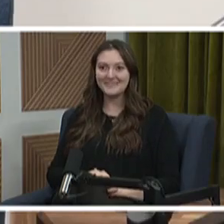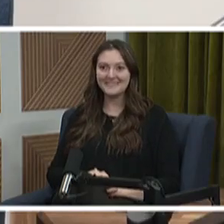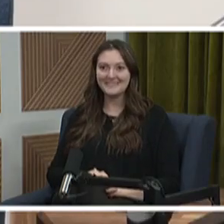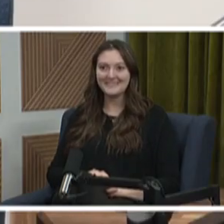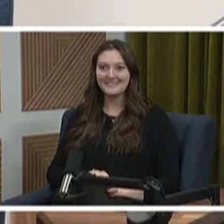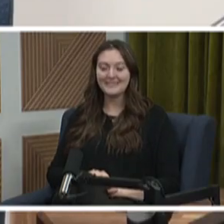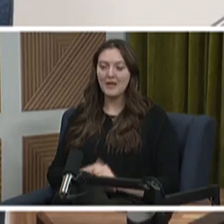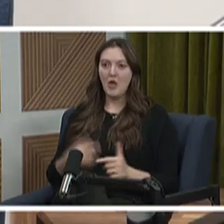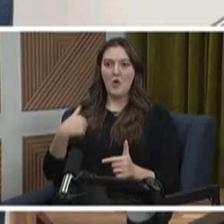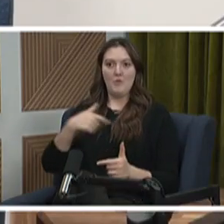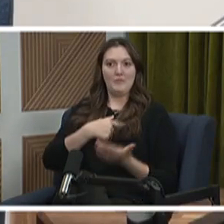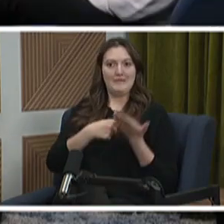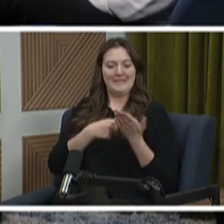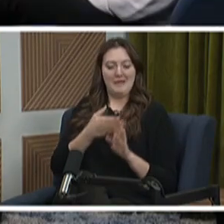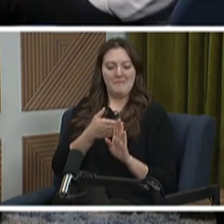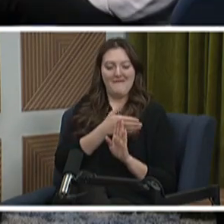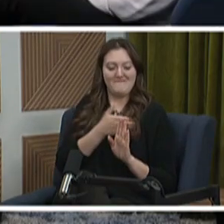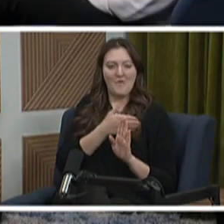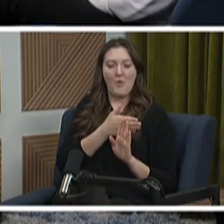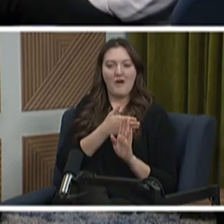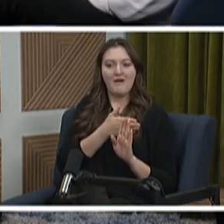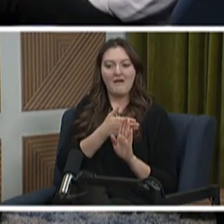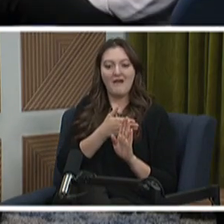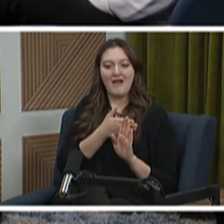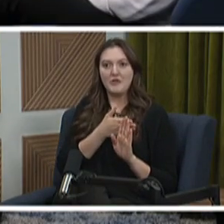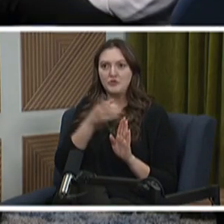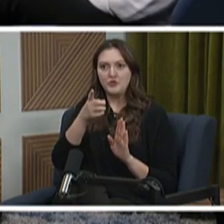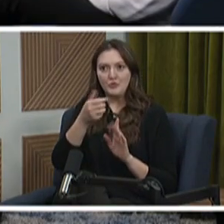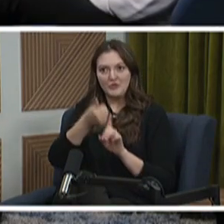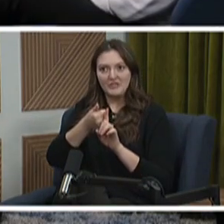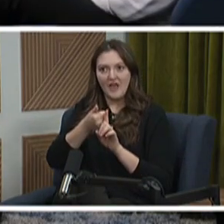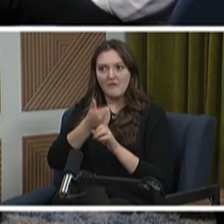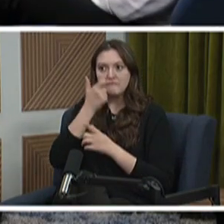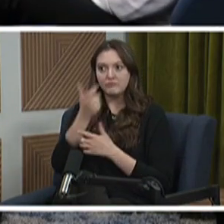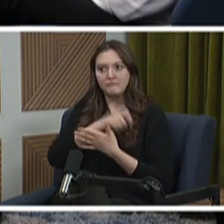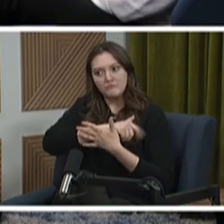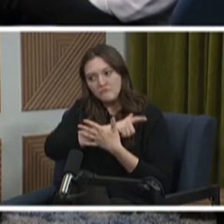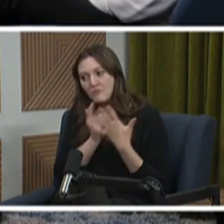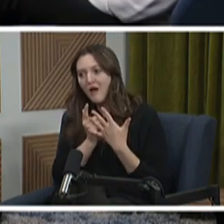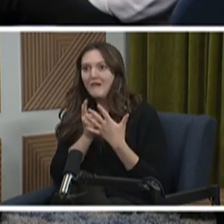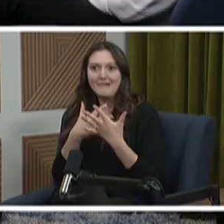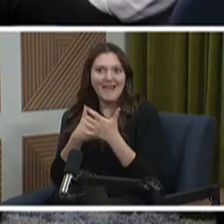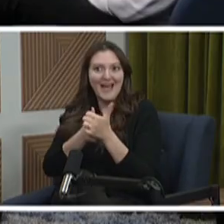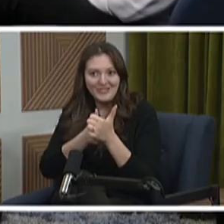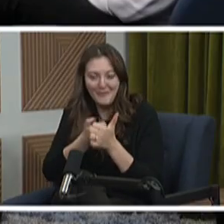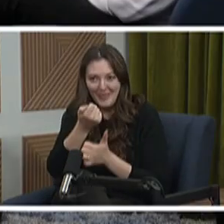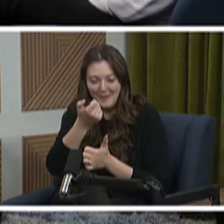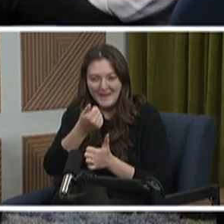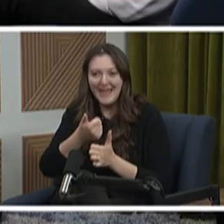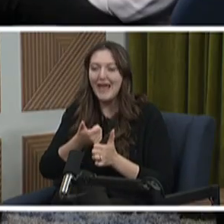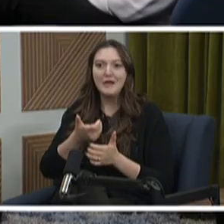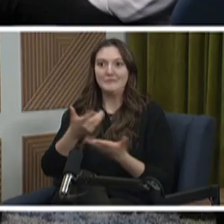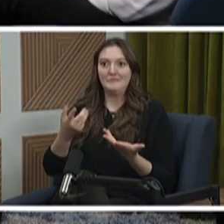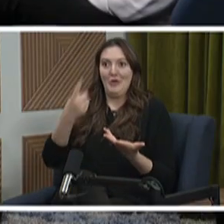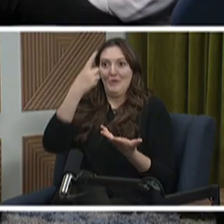We were talking a little bit before about how you had to binge this show to catch up. What do you think overall?